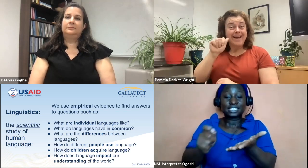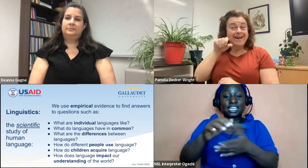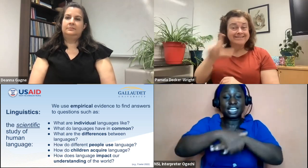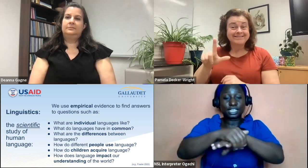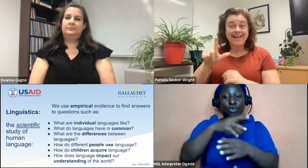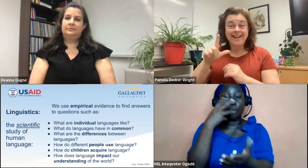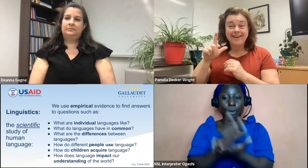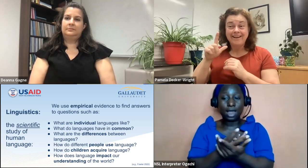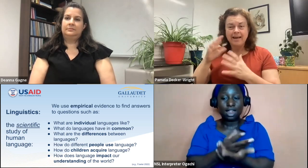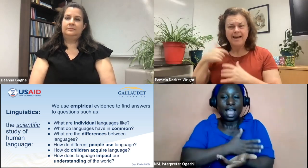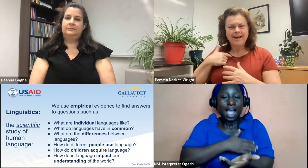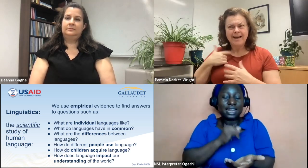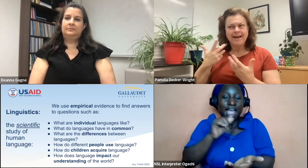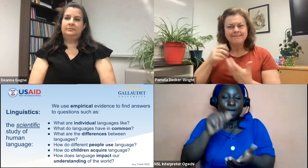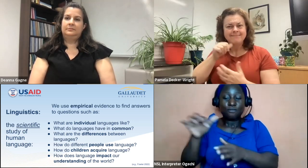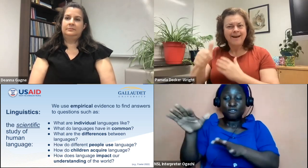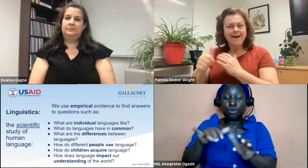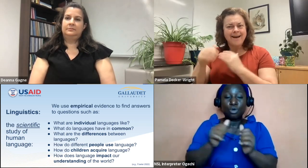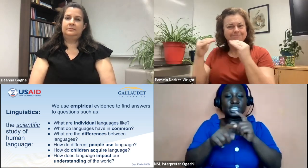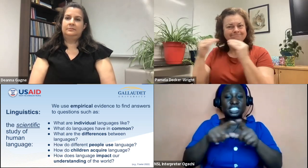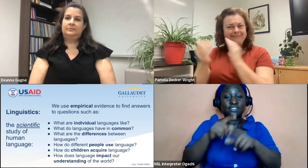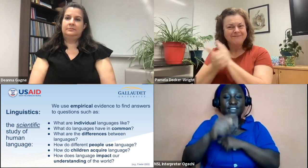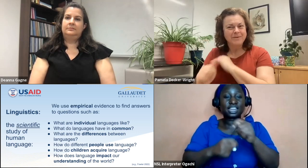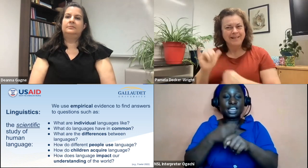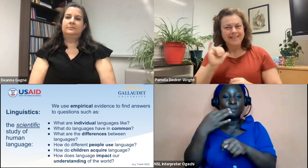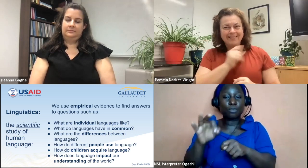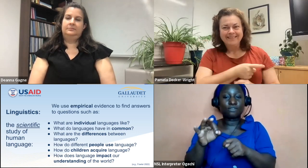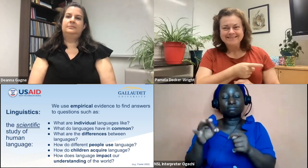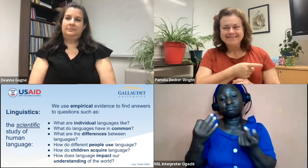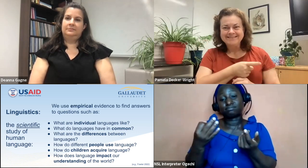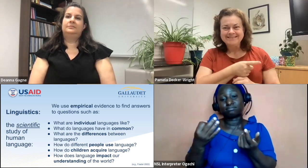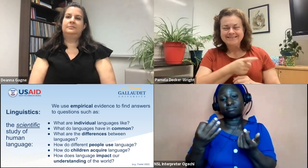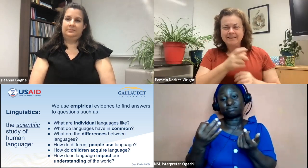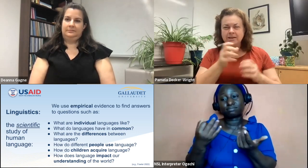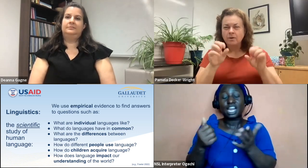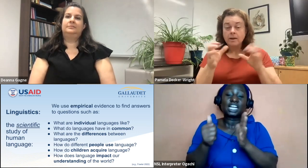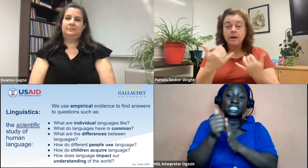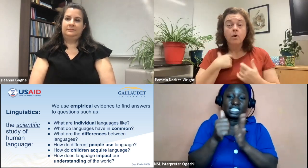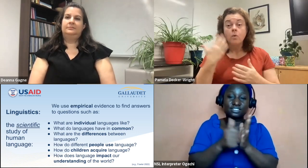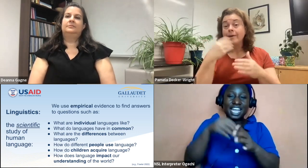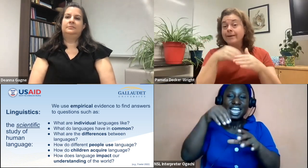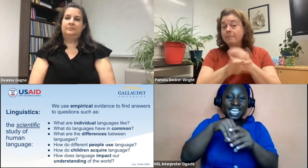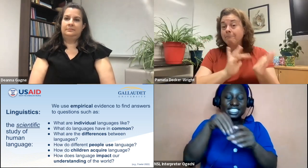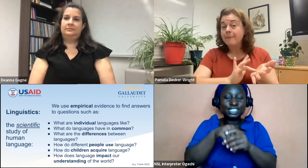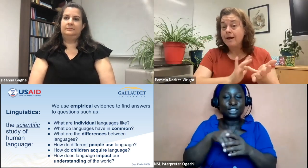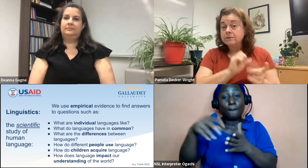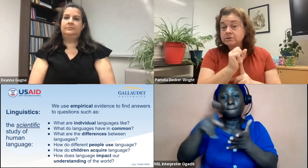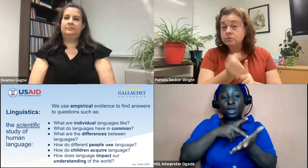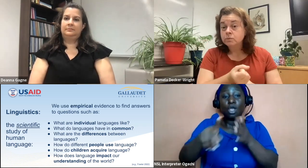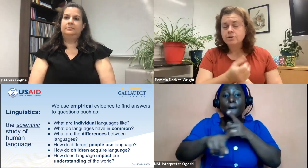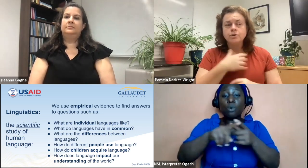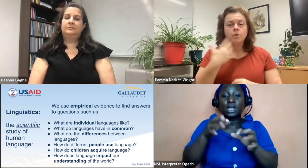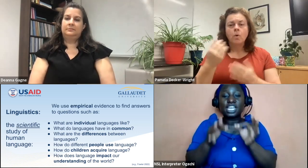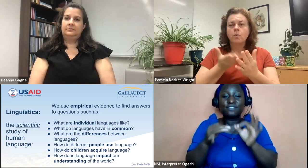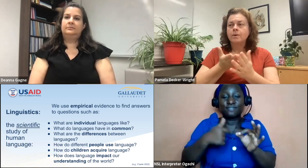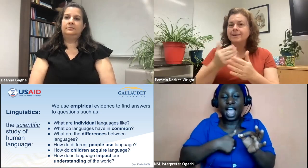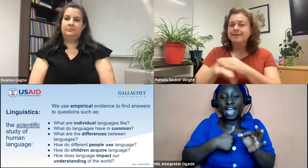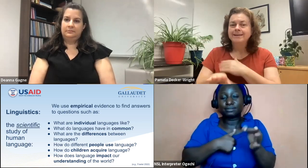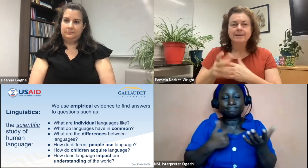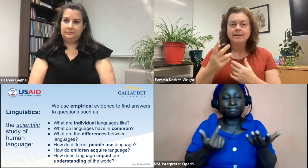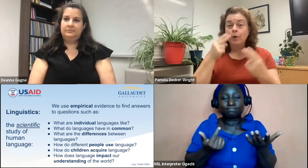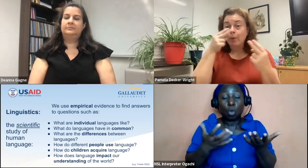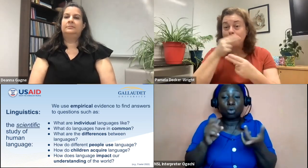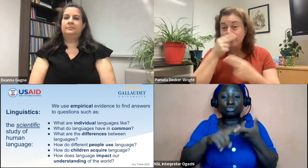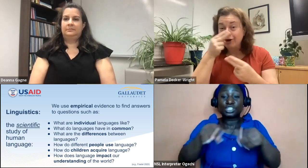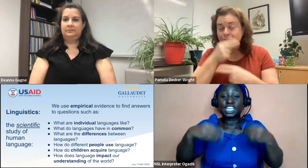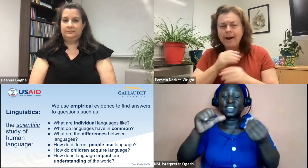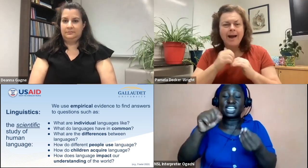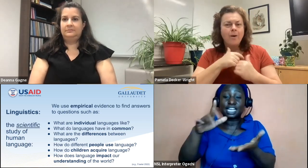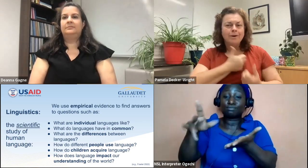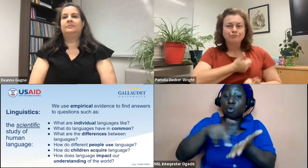But if I were to give asl poetry, I've not done that. I don't have the same fluency. I have it more there in English than I have it in a so another situation could be in a medical situation